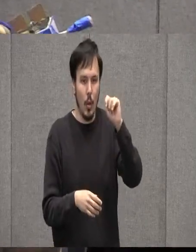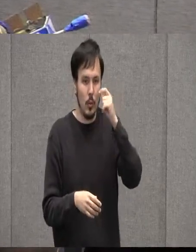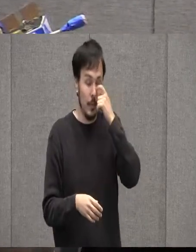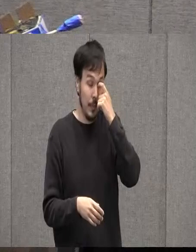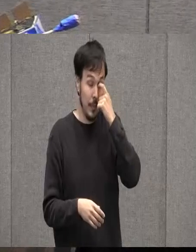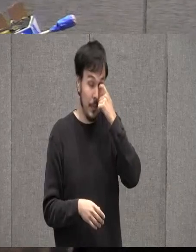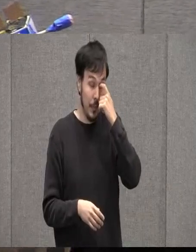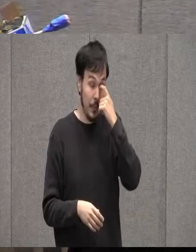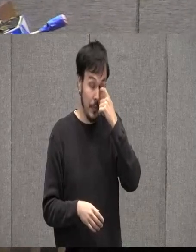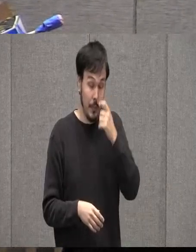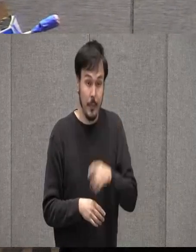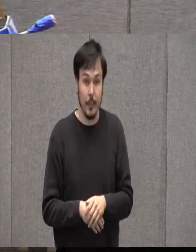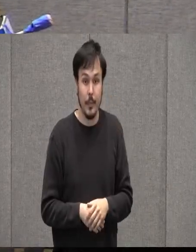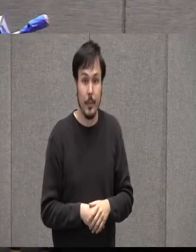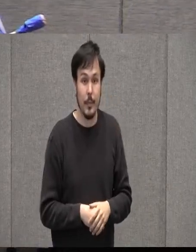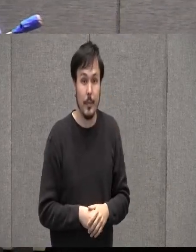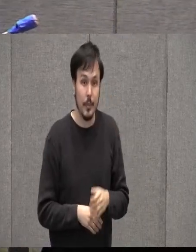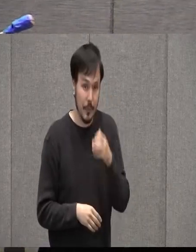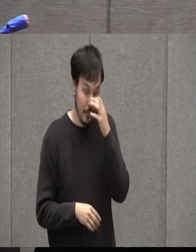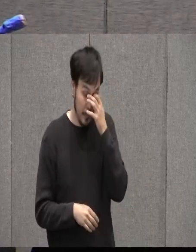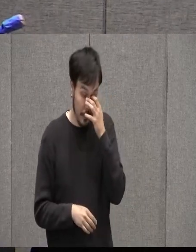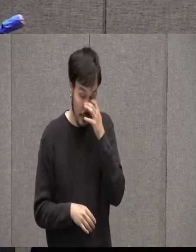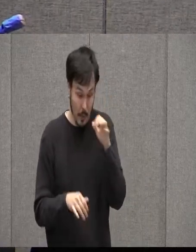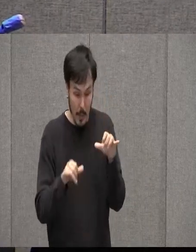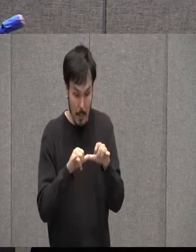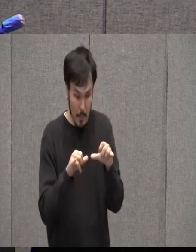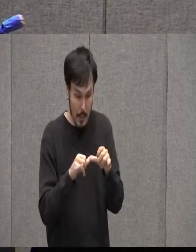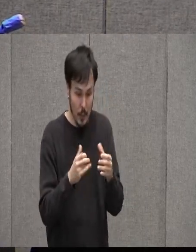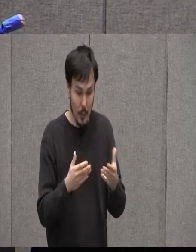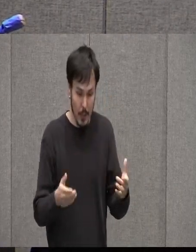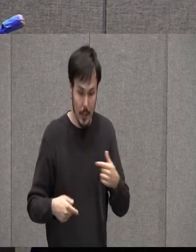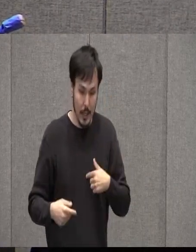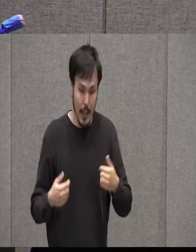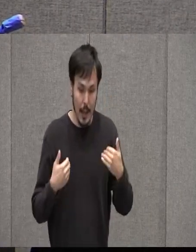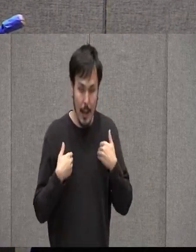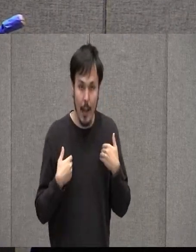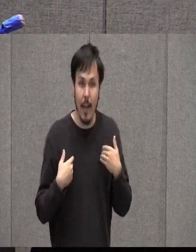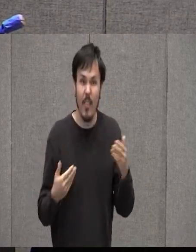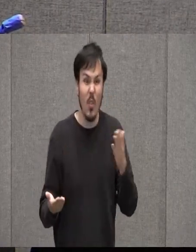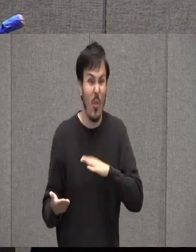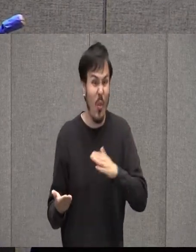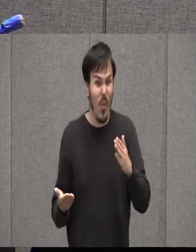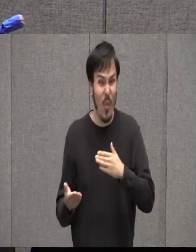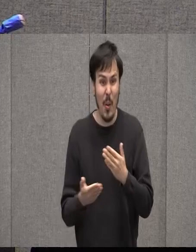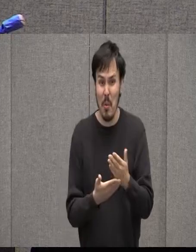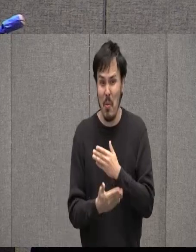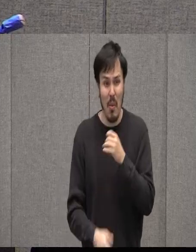So I have my little measuring device over here. I've never cooked like this before, okay,